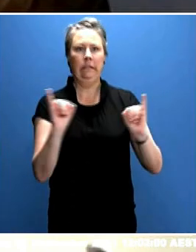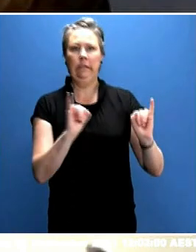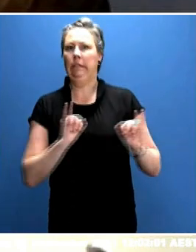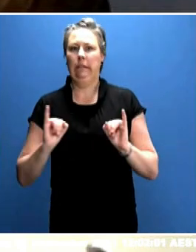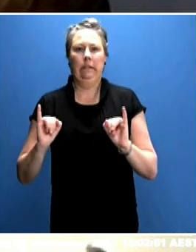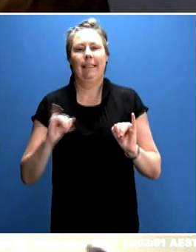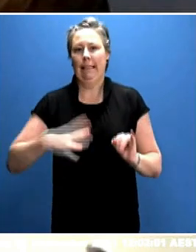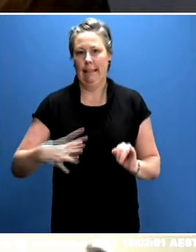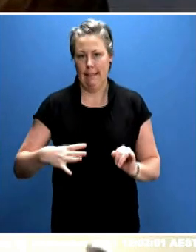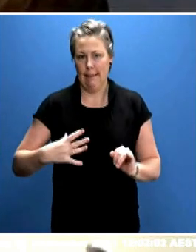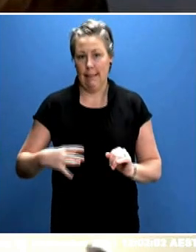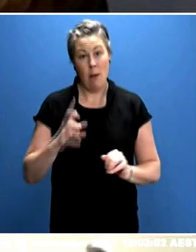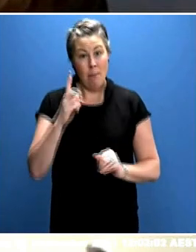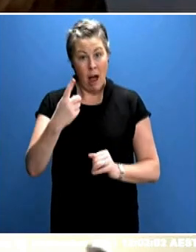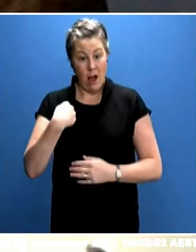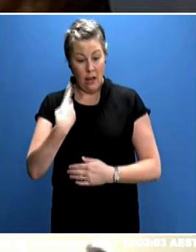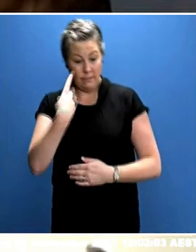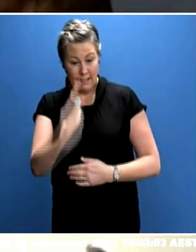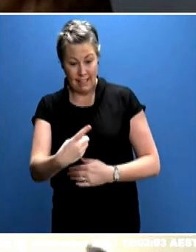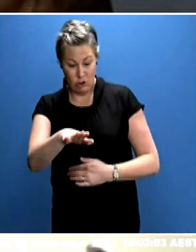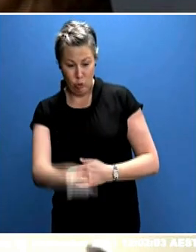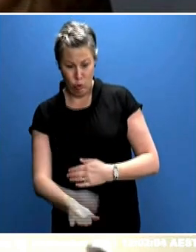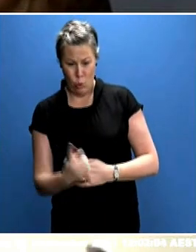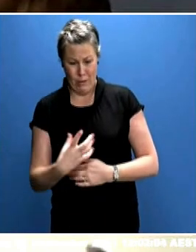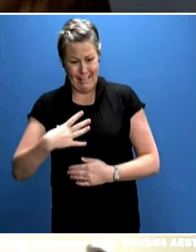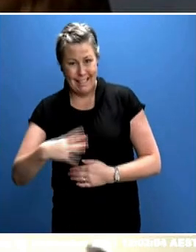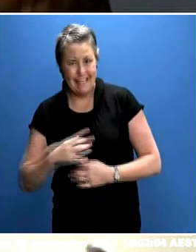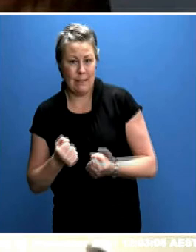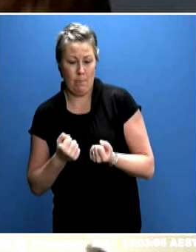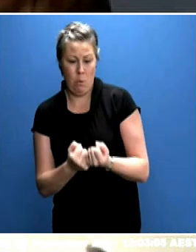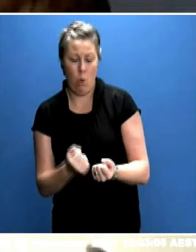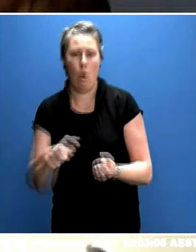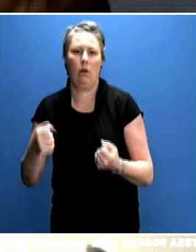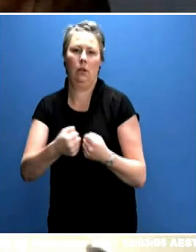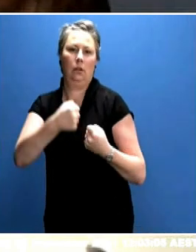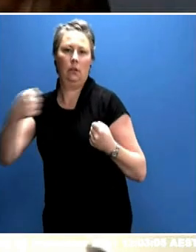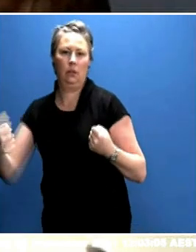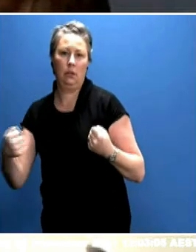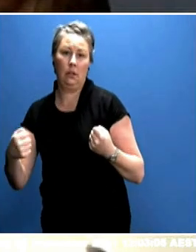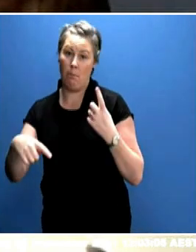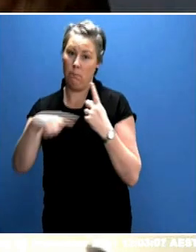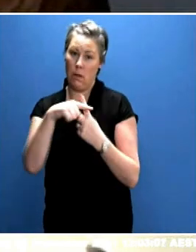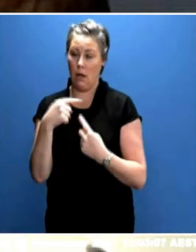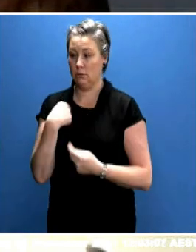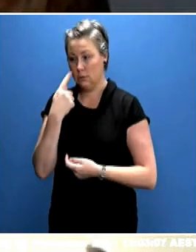But we've seen it in relation to children who need further support and also, we've seen too many times that the Department have got